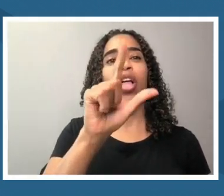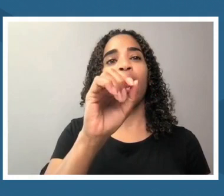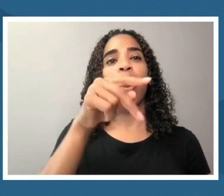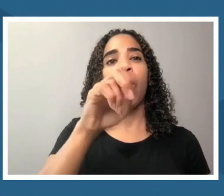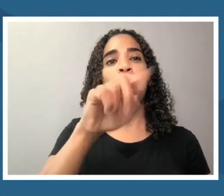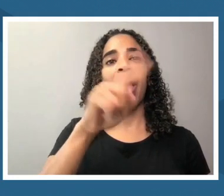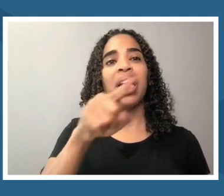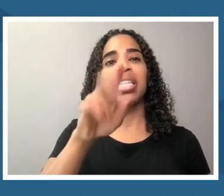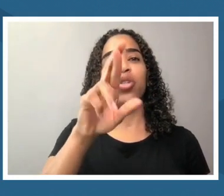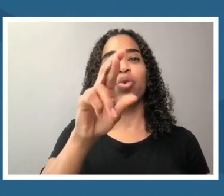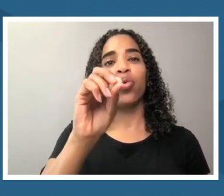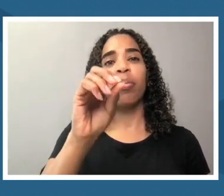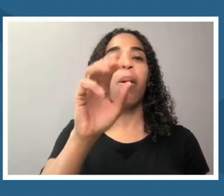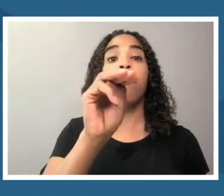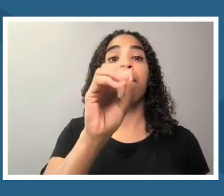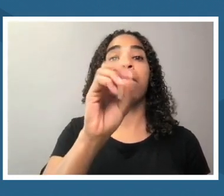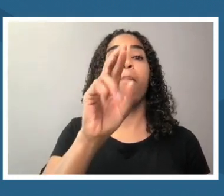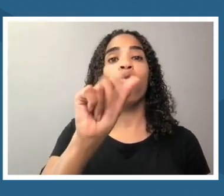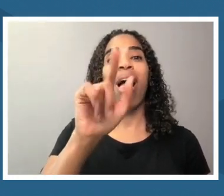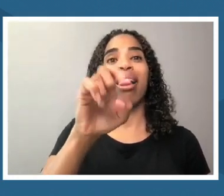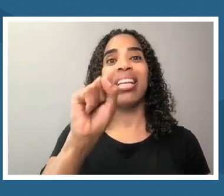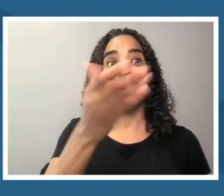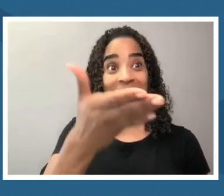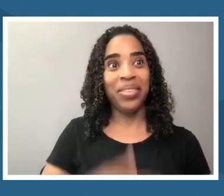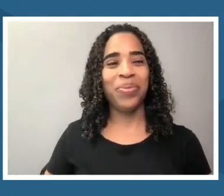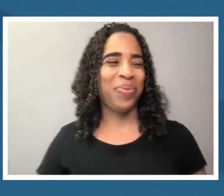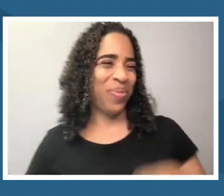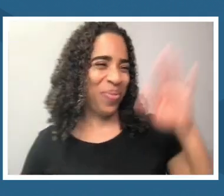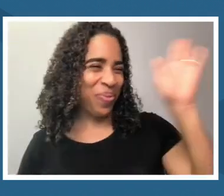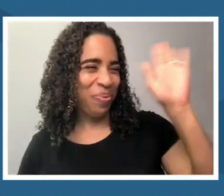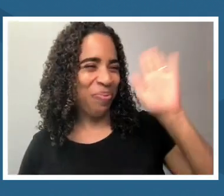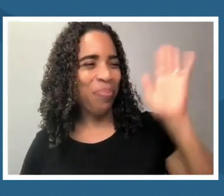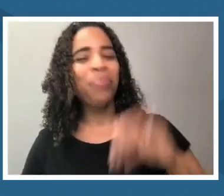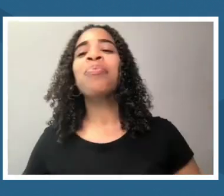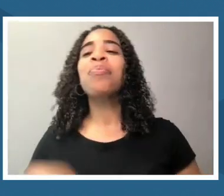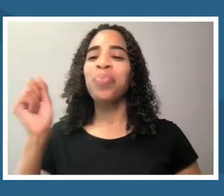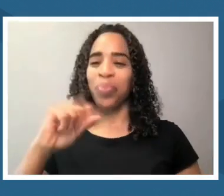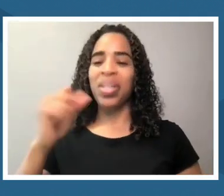uh yeah thank you erica hi mercedes uh i